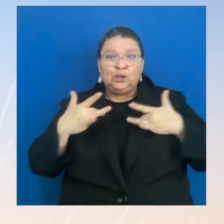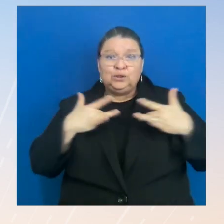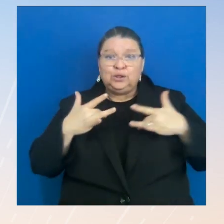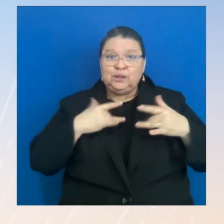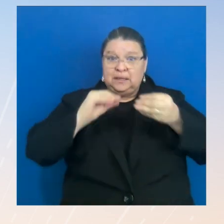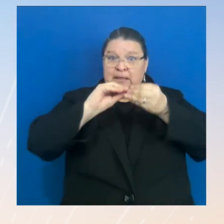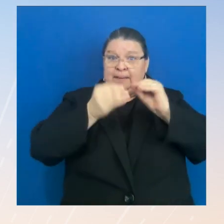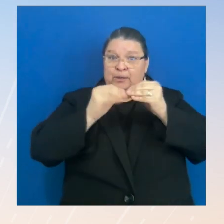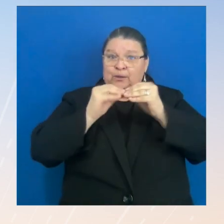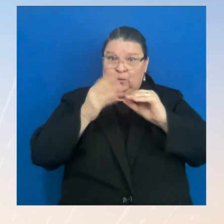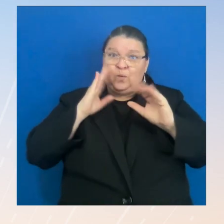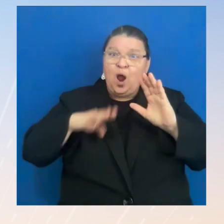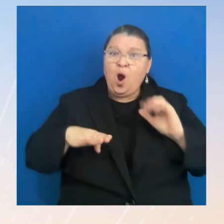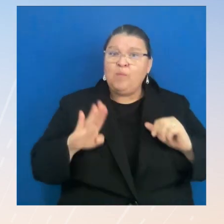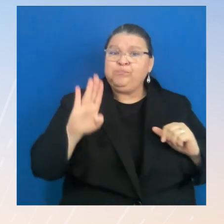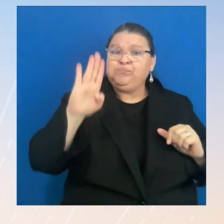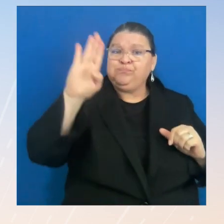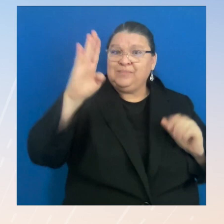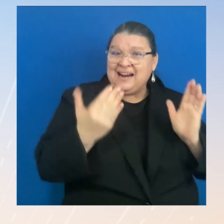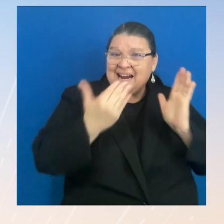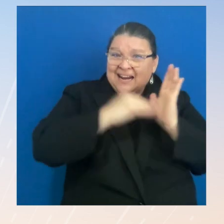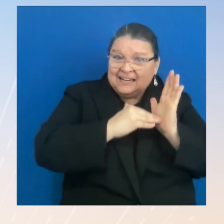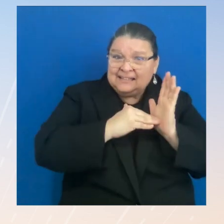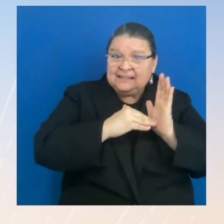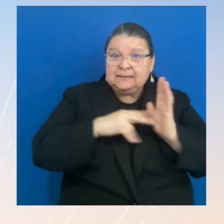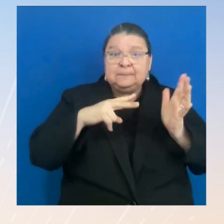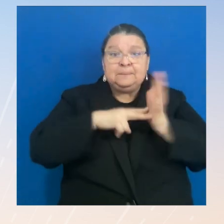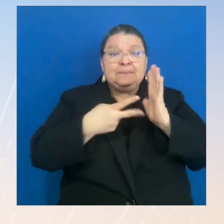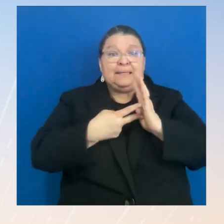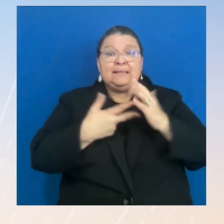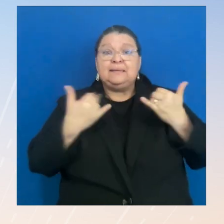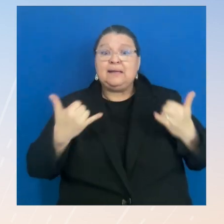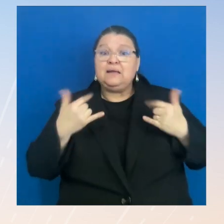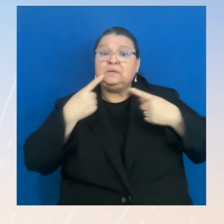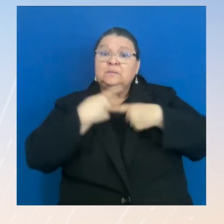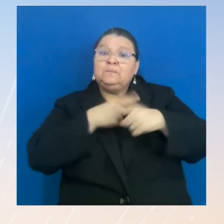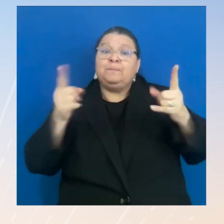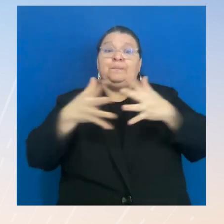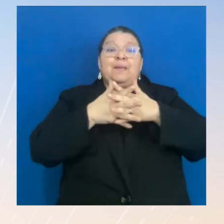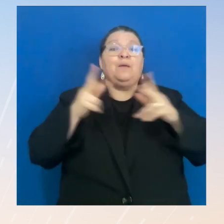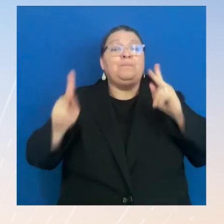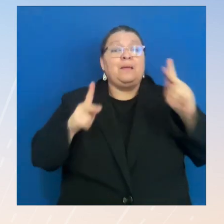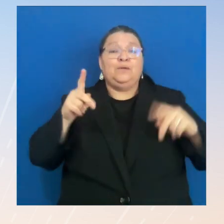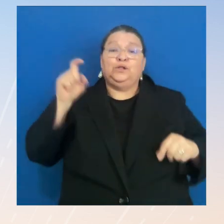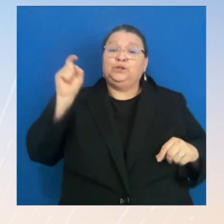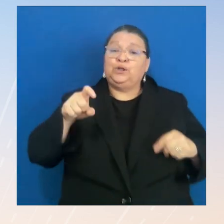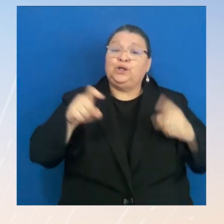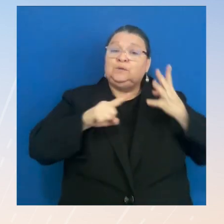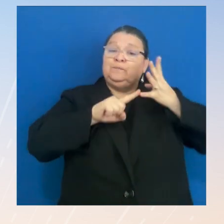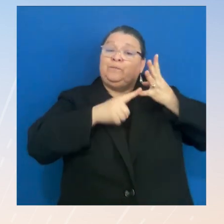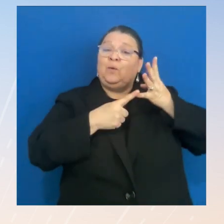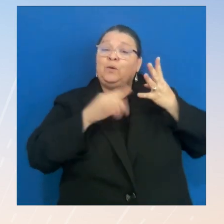to get another booster shot? Ms. Psaki: Well, any decision or recommendation about a booster shot would be made by the CDC.